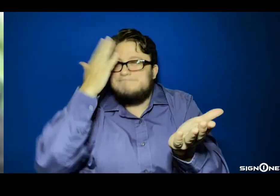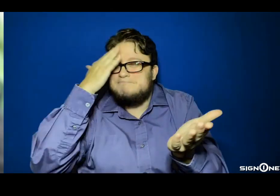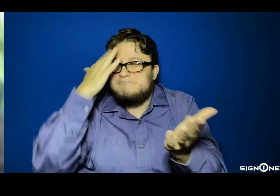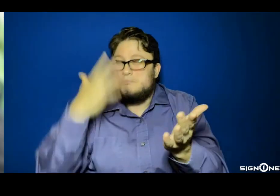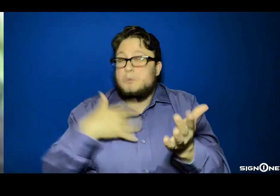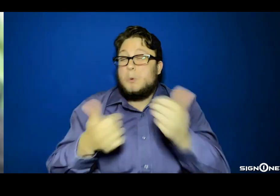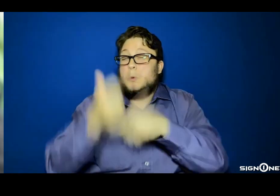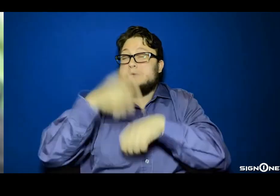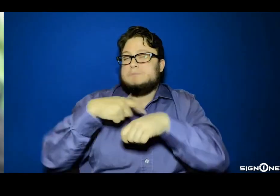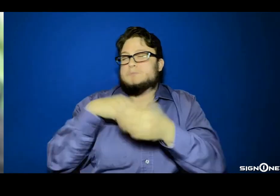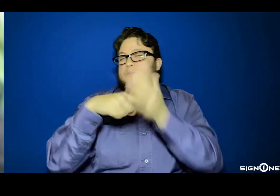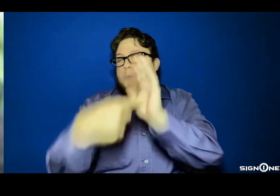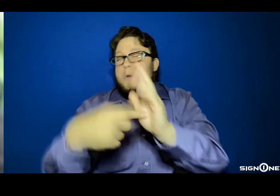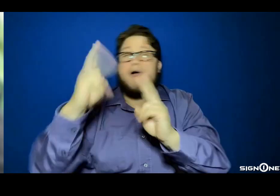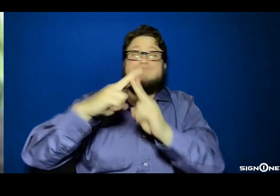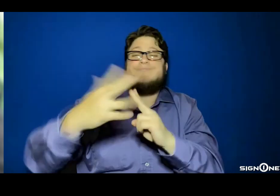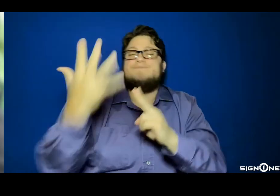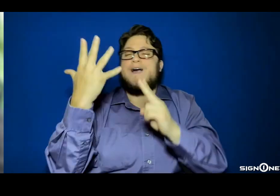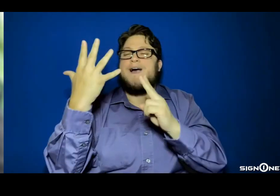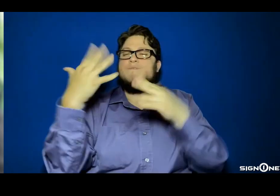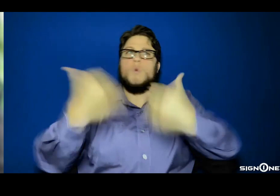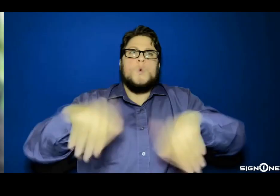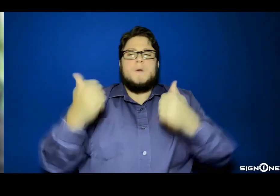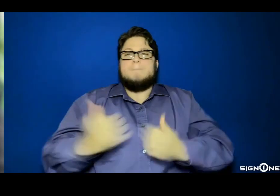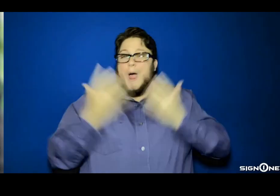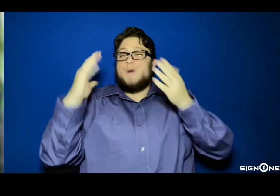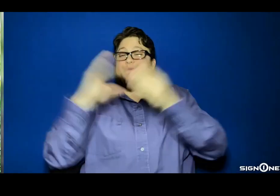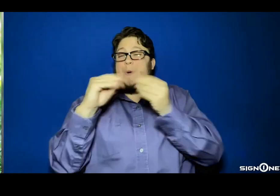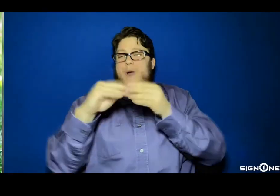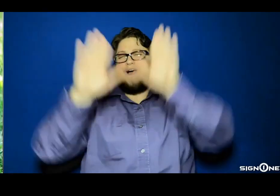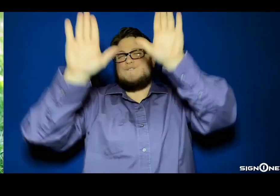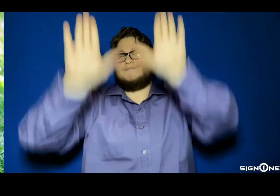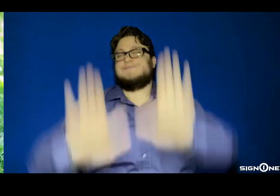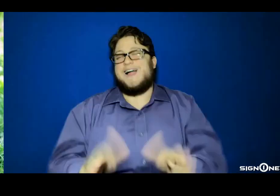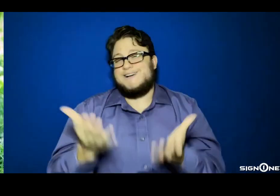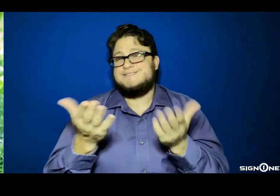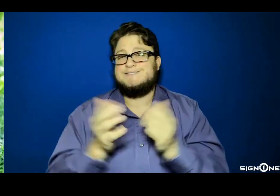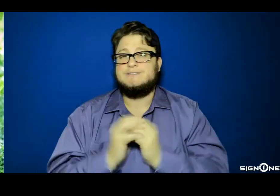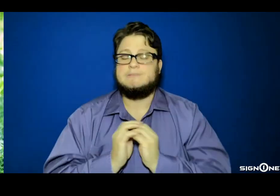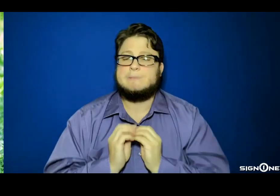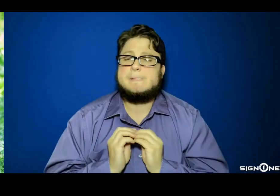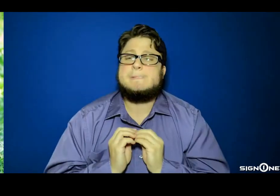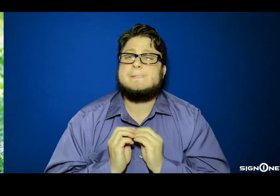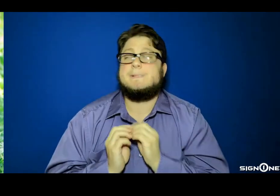Normally we show you the top five most uplifting stories of the week on Sunday.